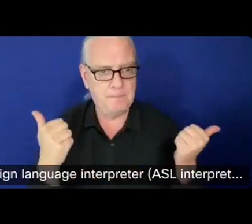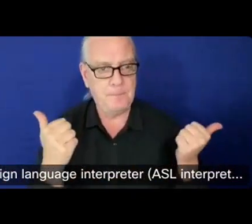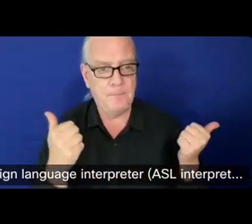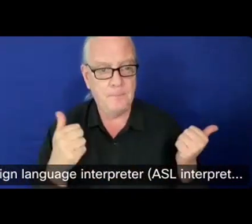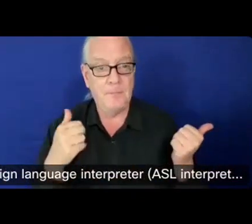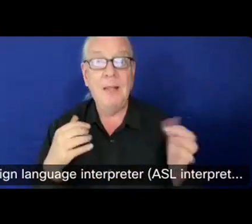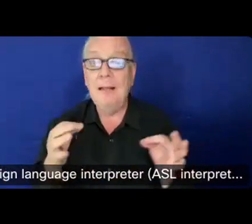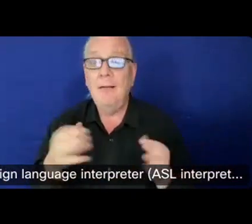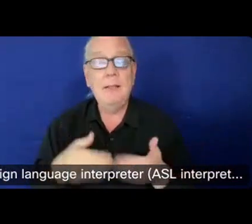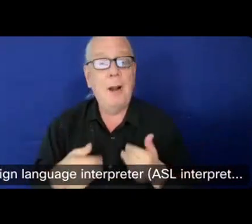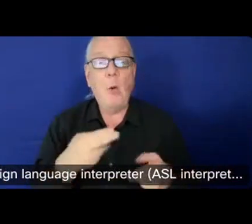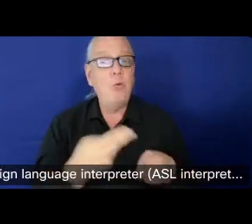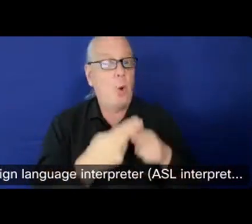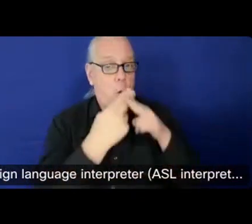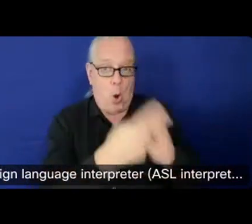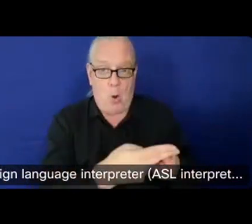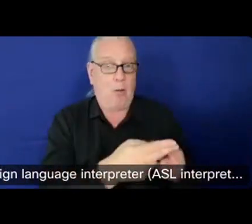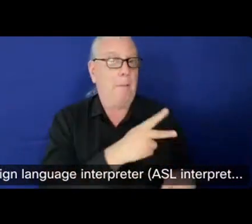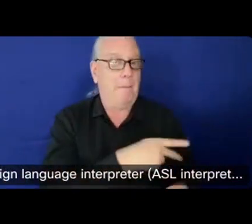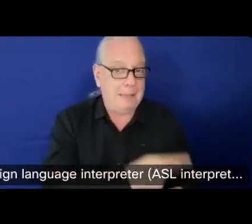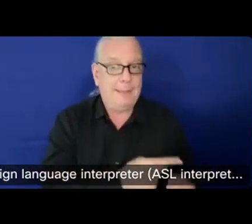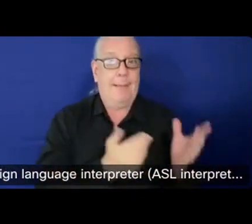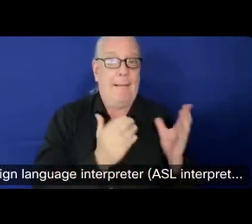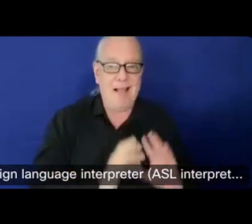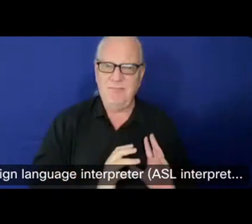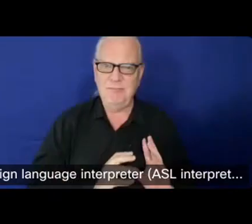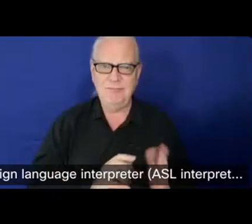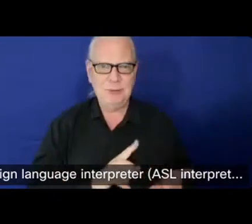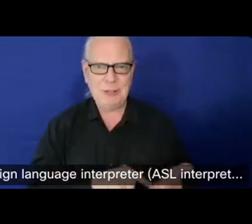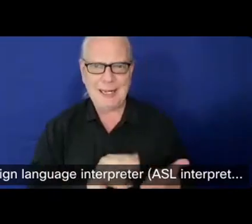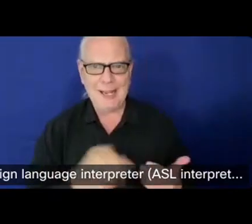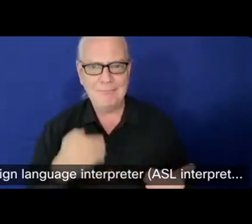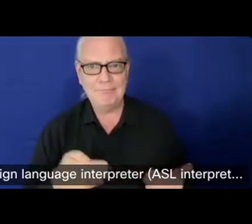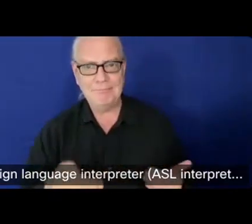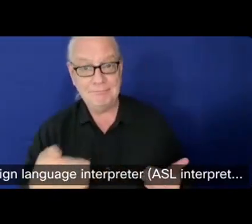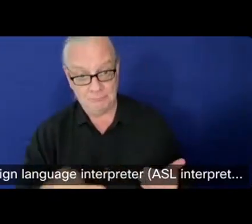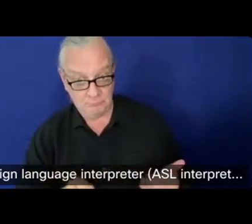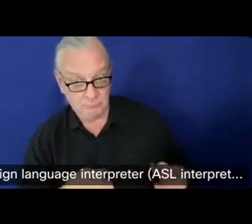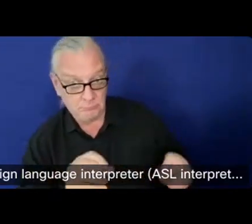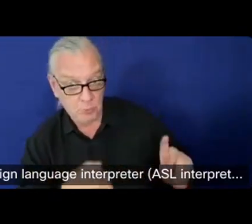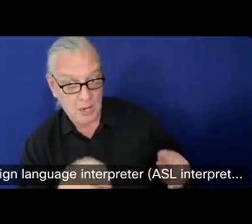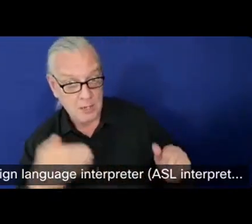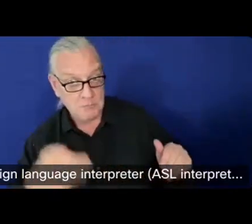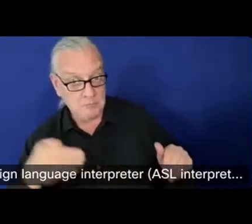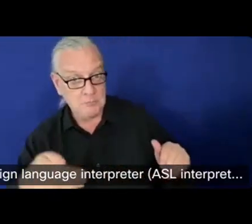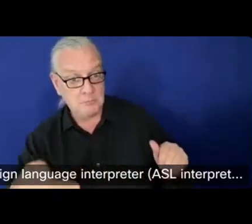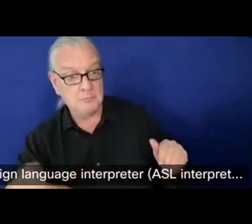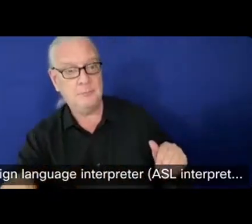you're checking in and making sure that we are okay. There's some common concerns. Terri talked a little bit about